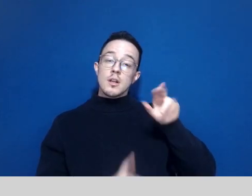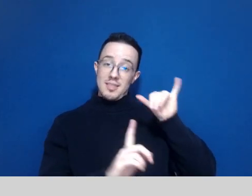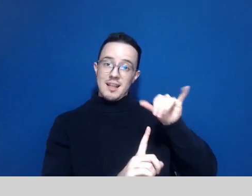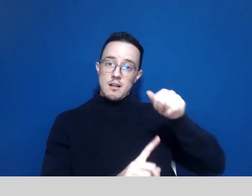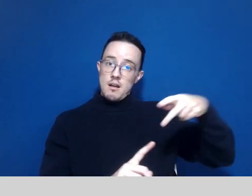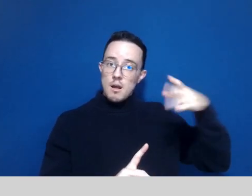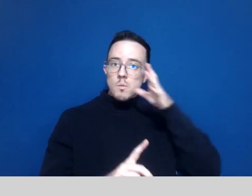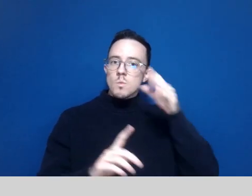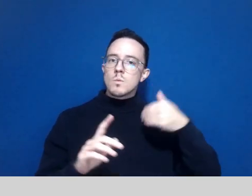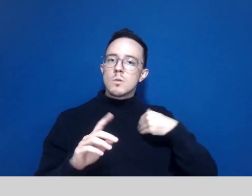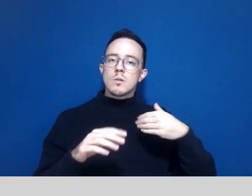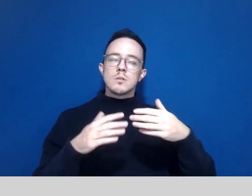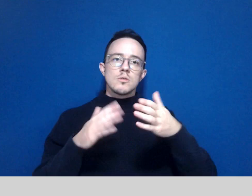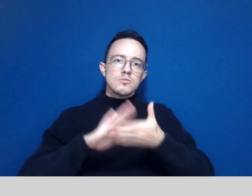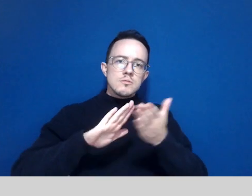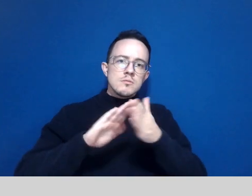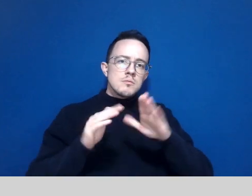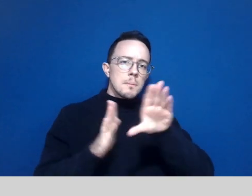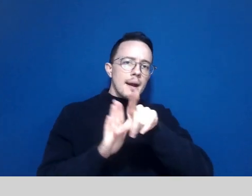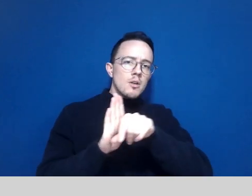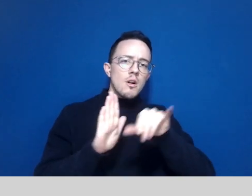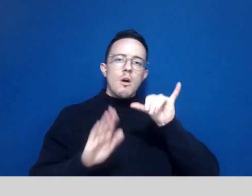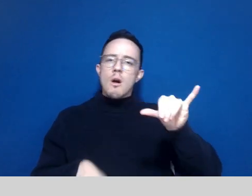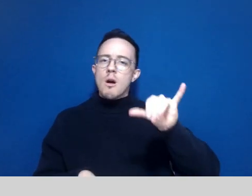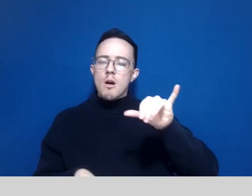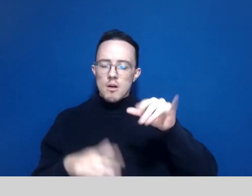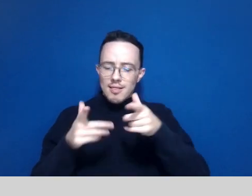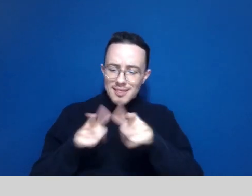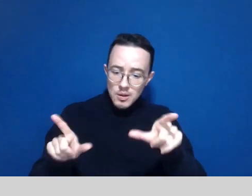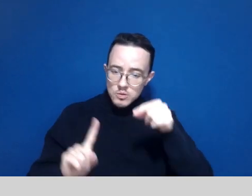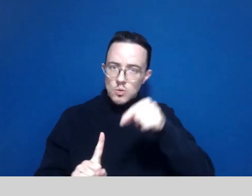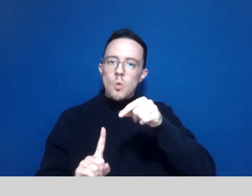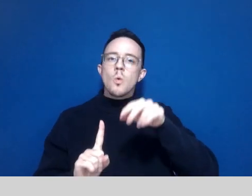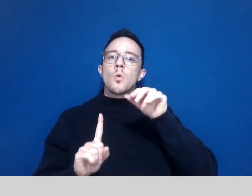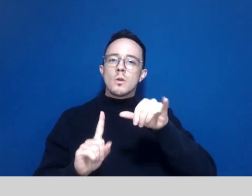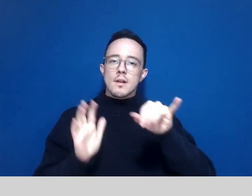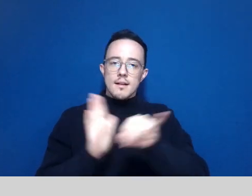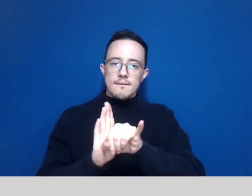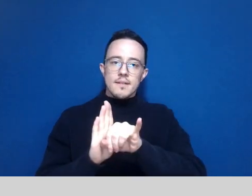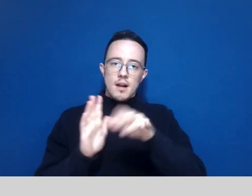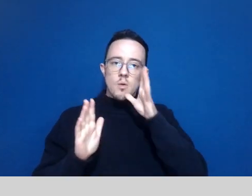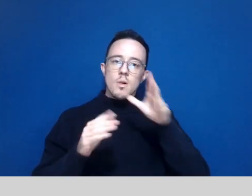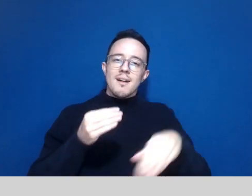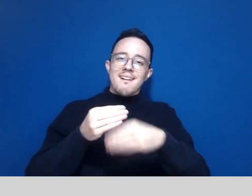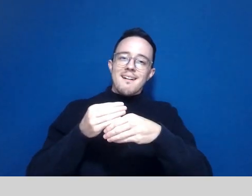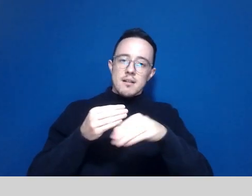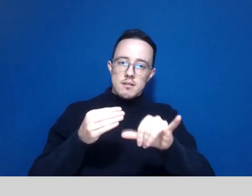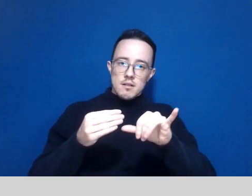It'll say, "Hey, language is a command that I understand. Let me add that to the transcription job."